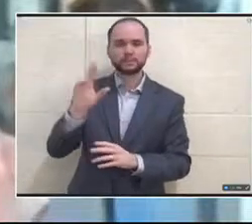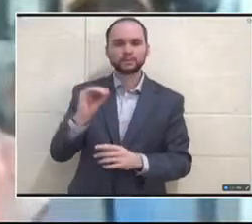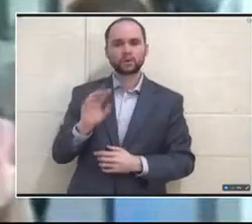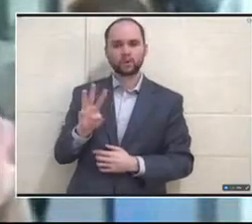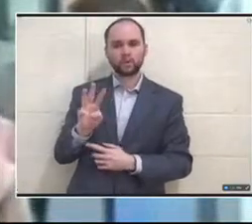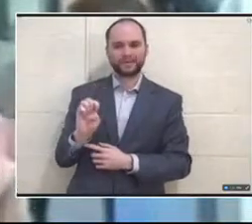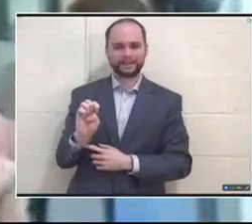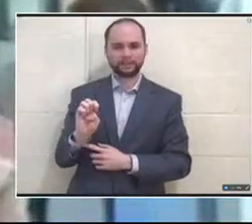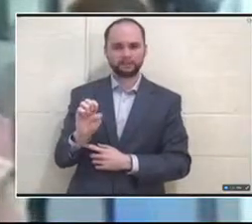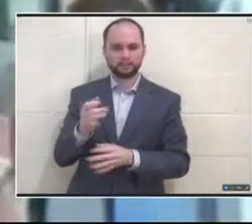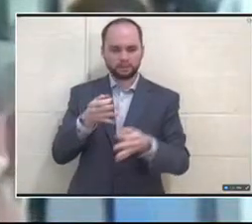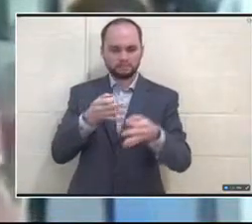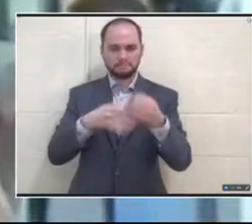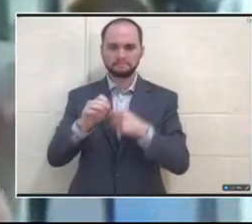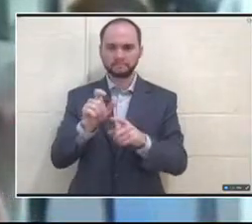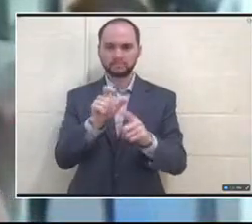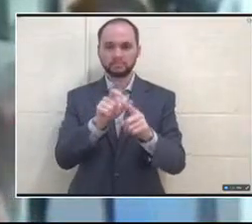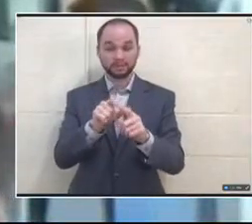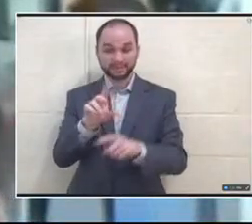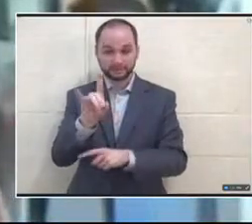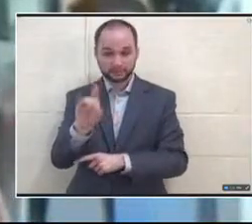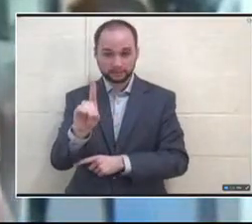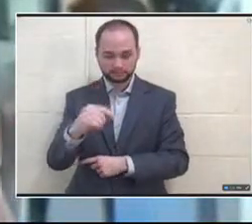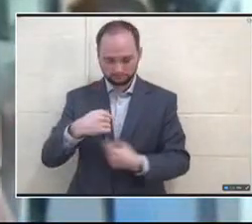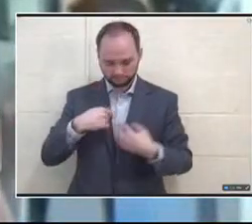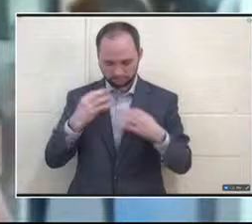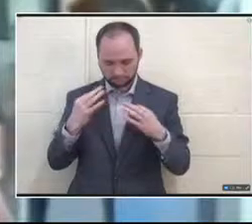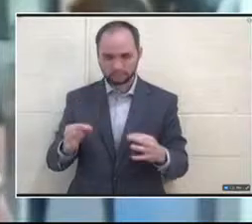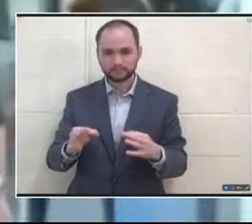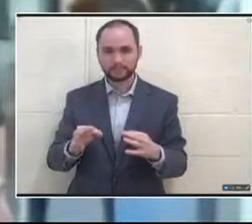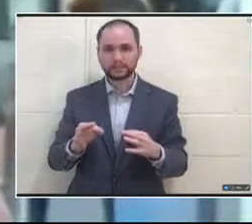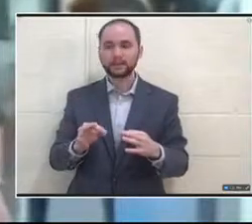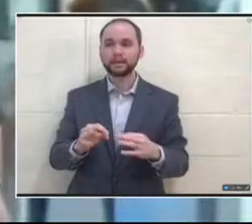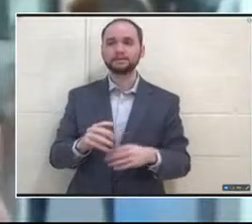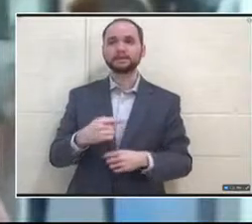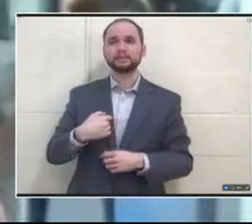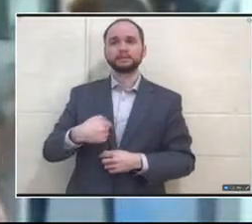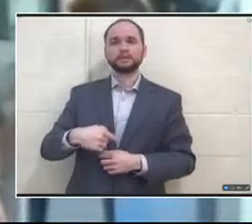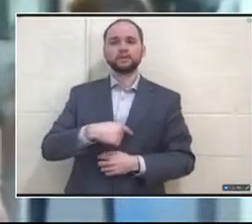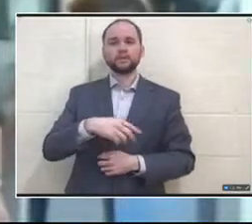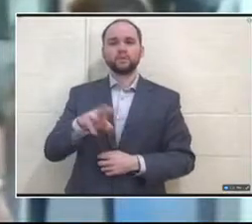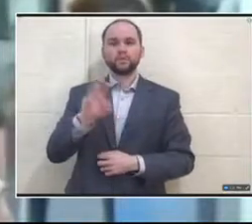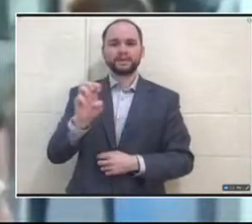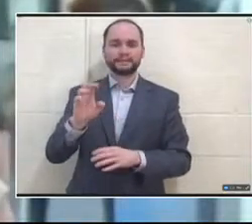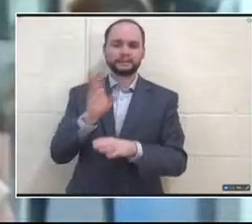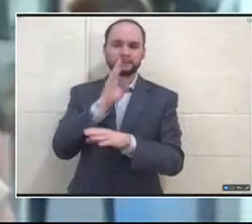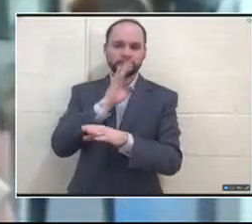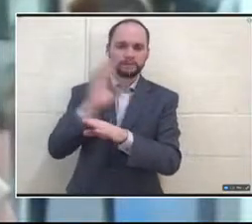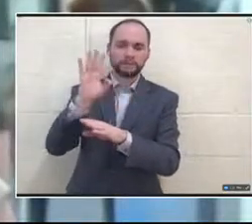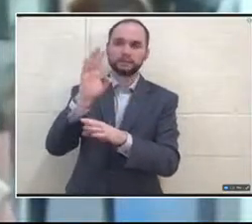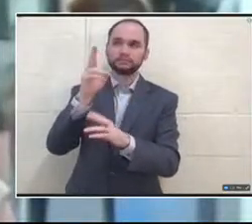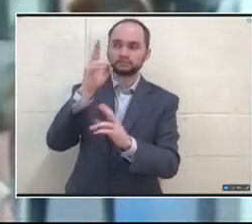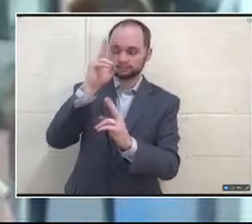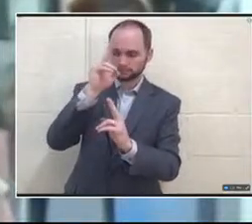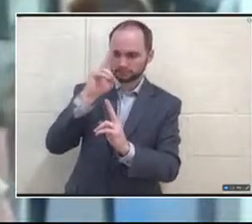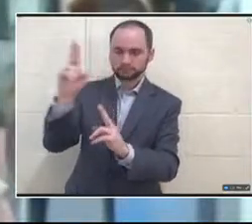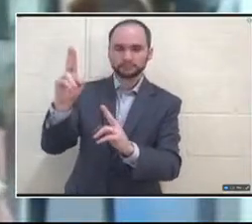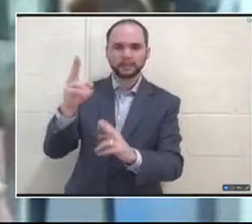all around the reflecting pools of the Lincoln Memorial stood men, women and children